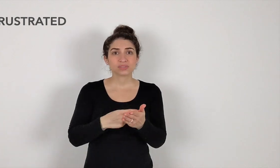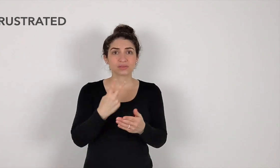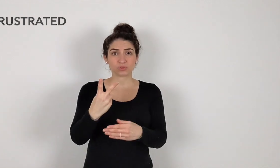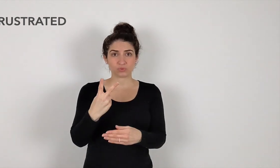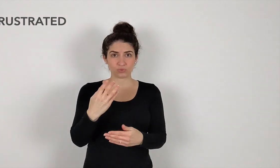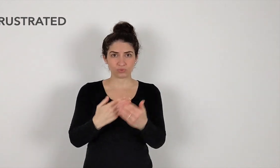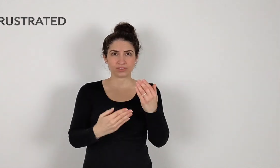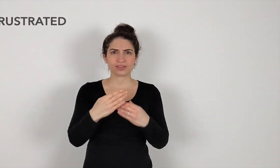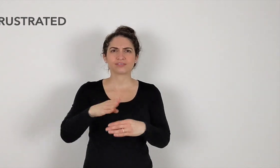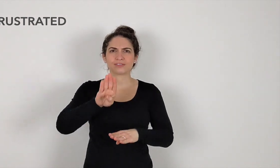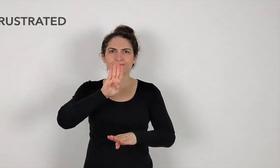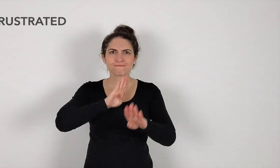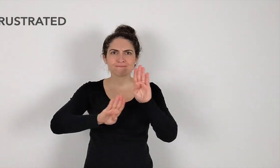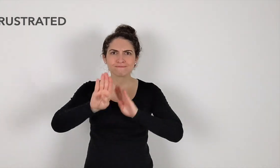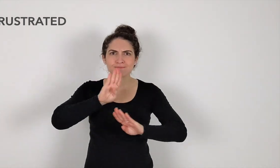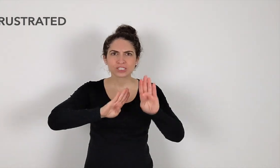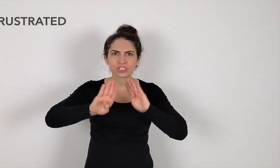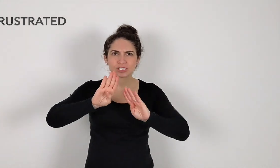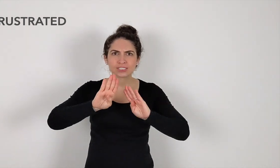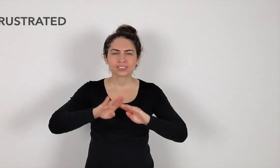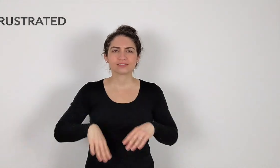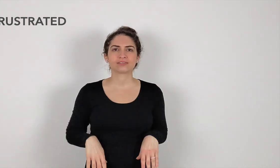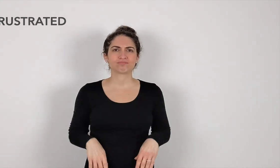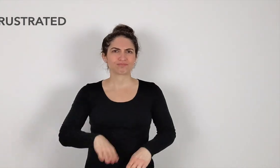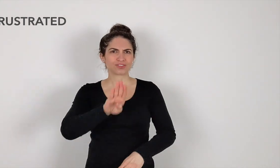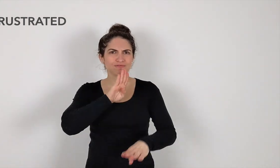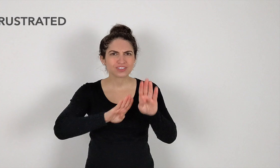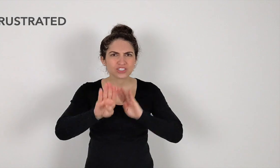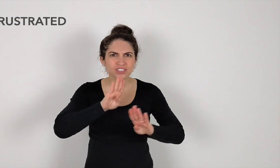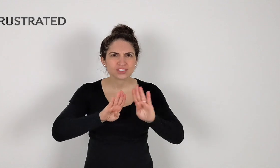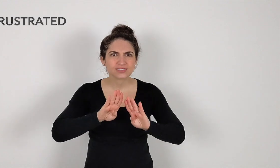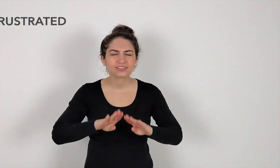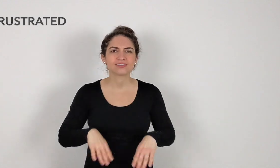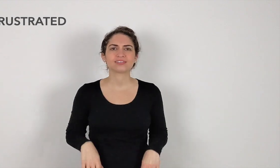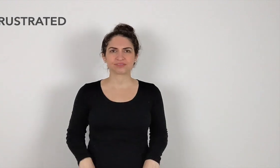Sometimes two hands: FRUSTRATED